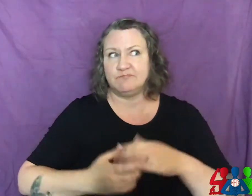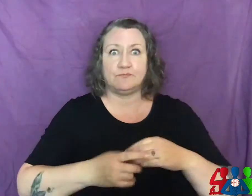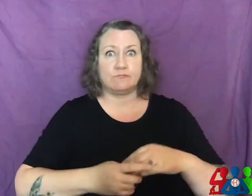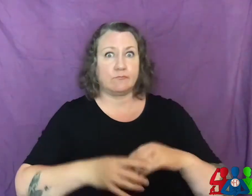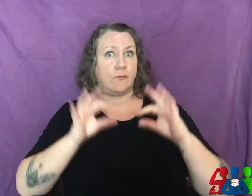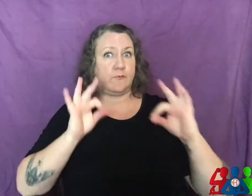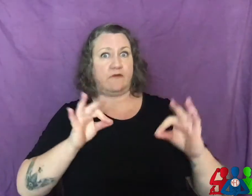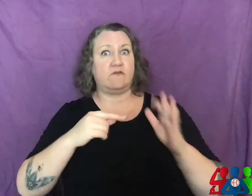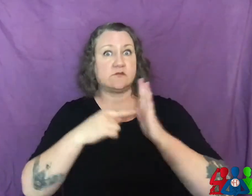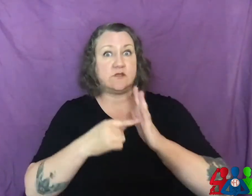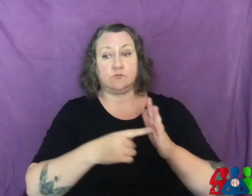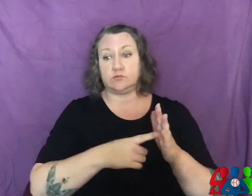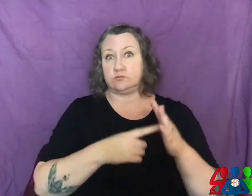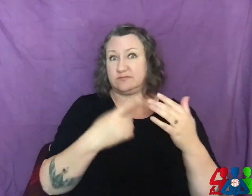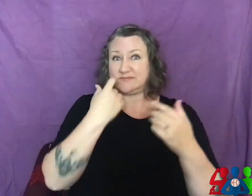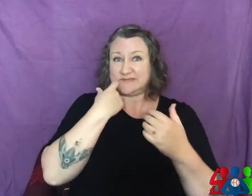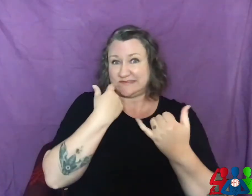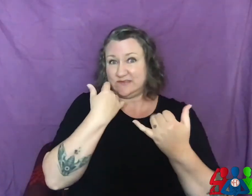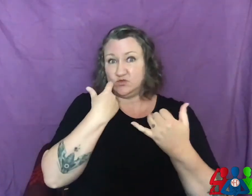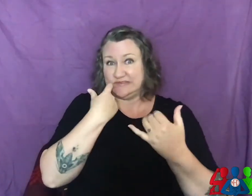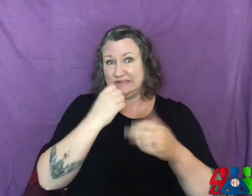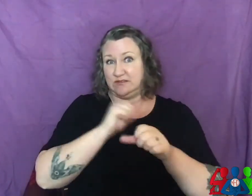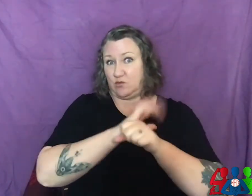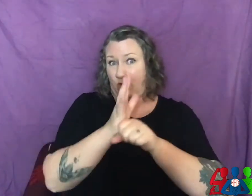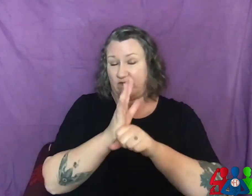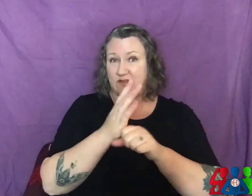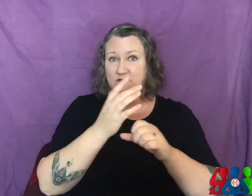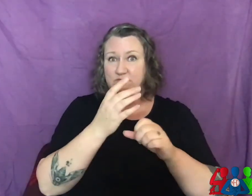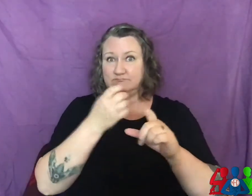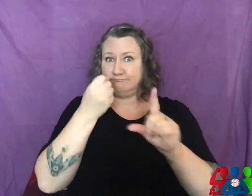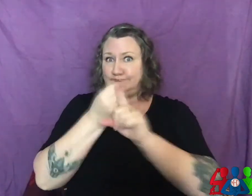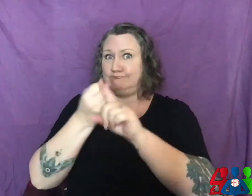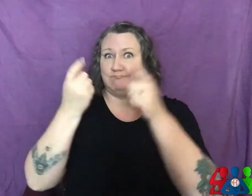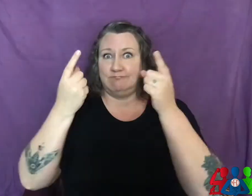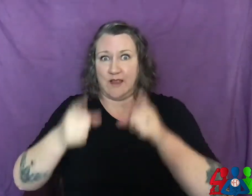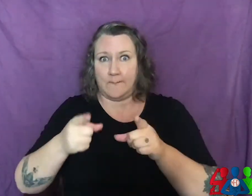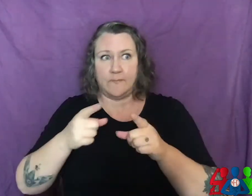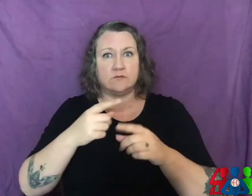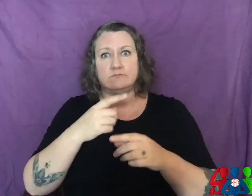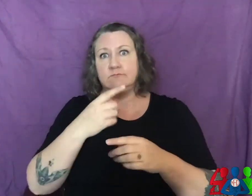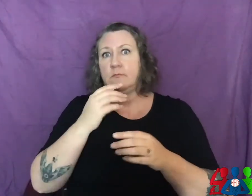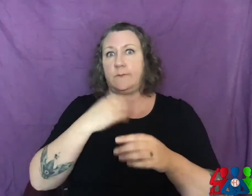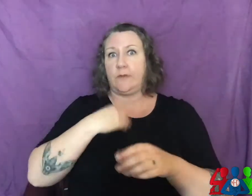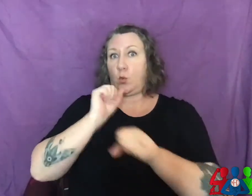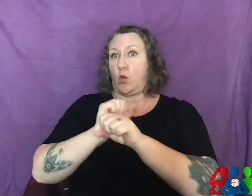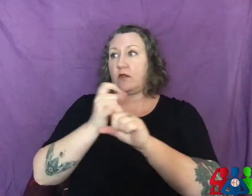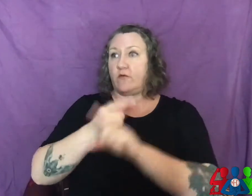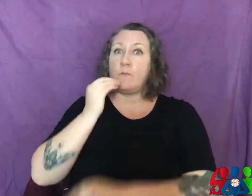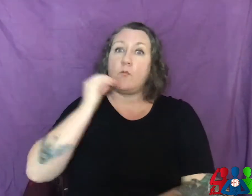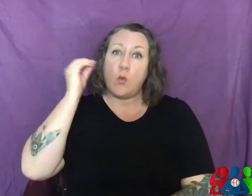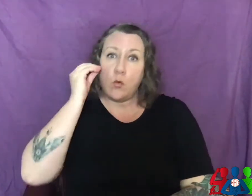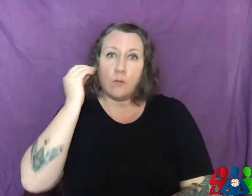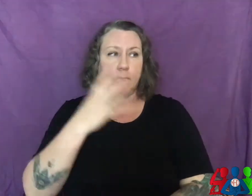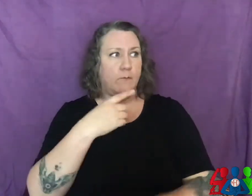take two or three hours. A perfect example of this happened to me recently. When COVID hit,